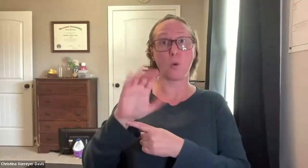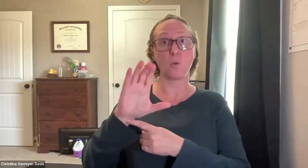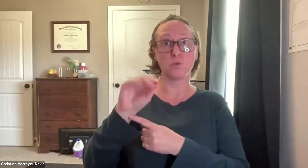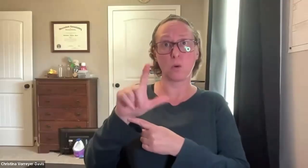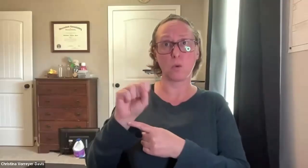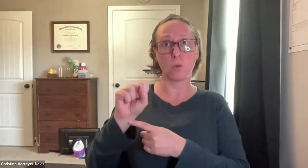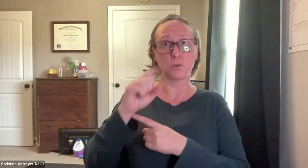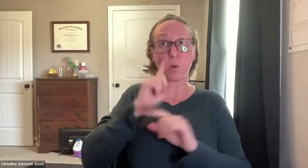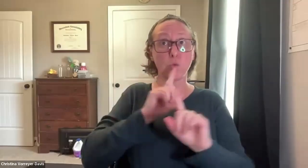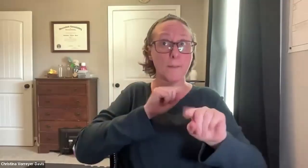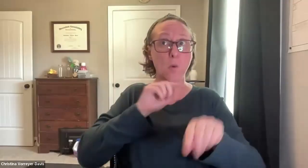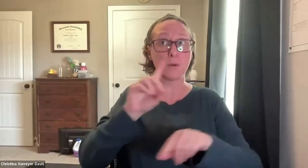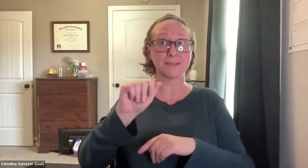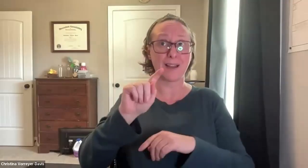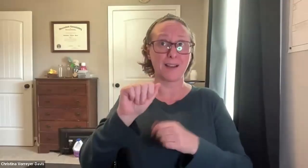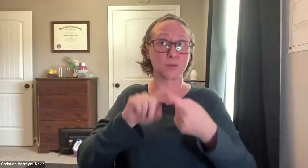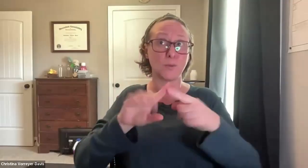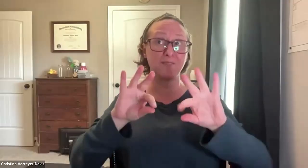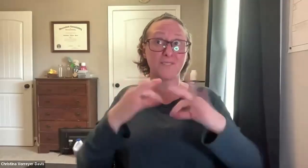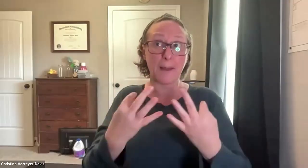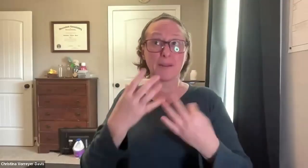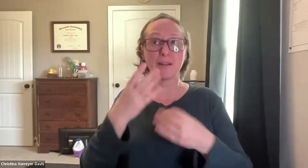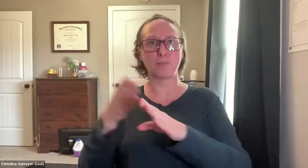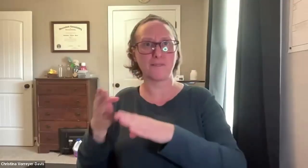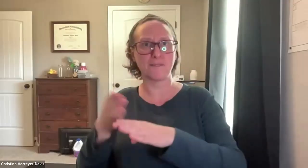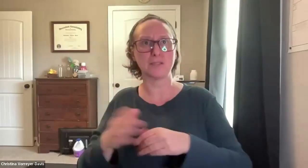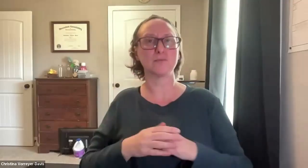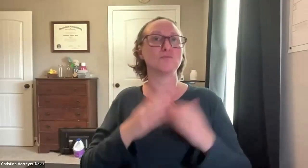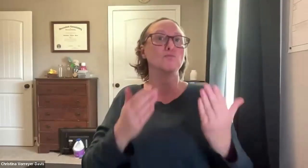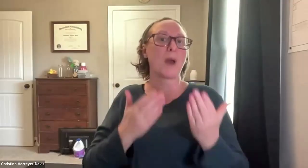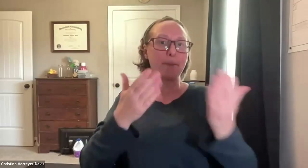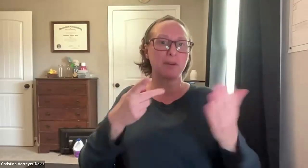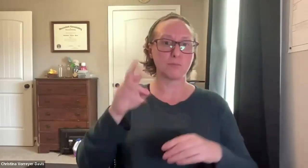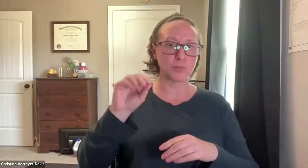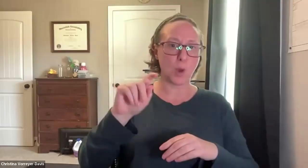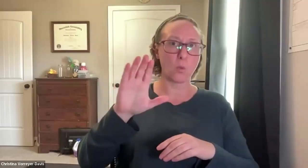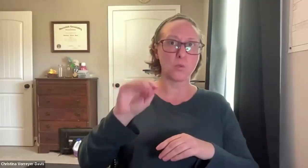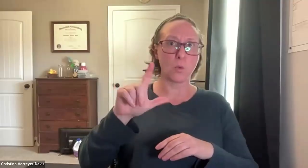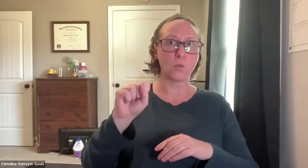They'll recommend protocols for reporting data to families and to professionals,